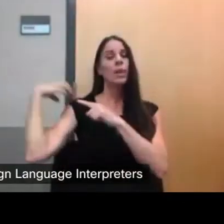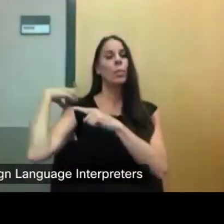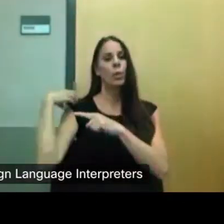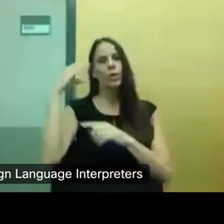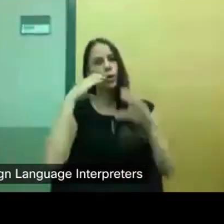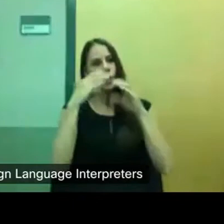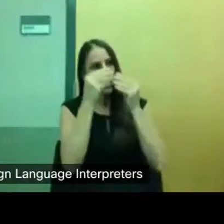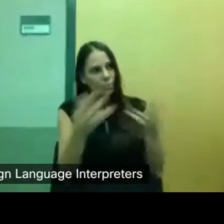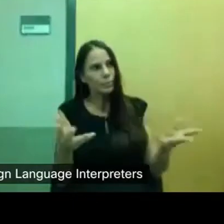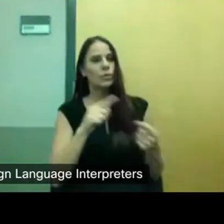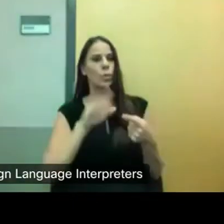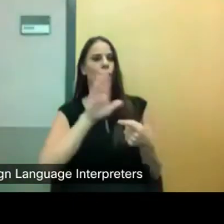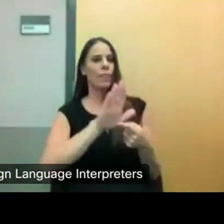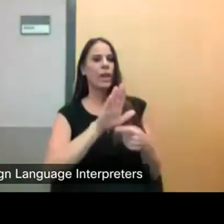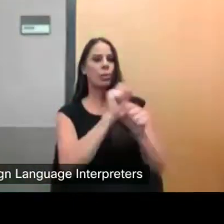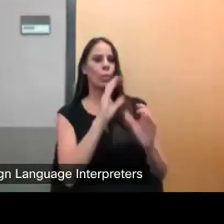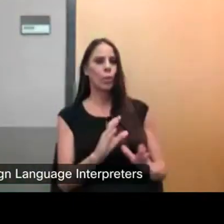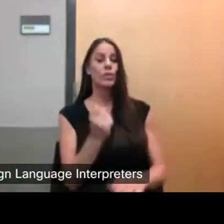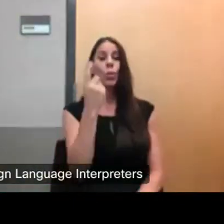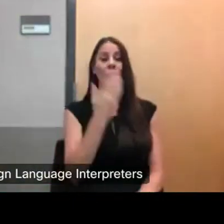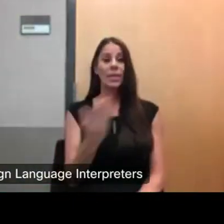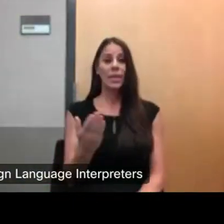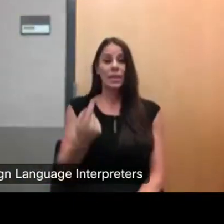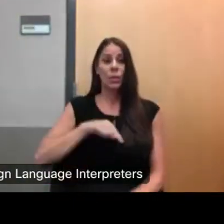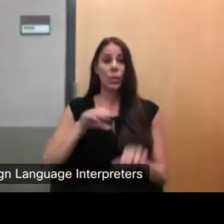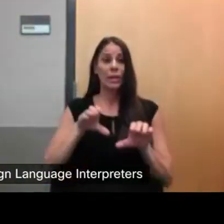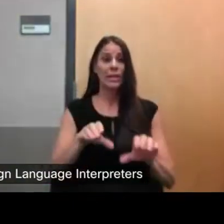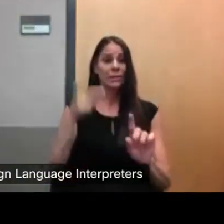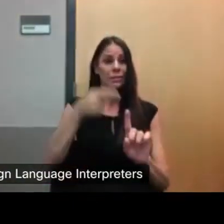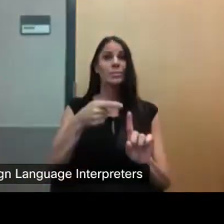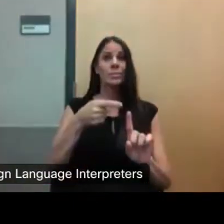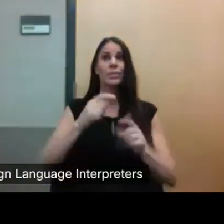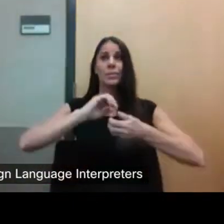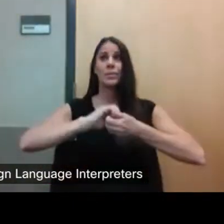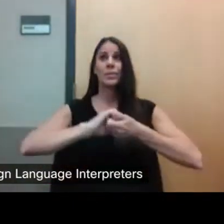And so 1 of the pieces that we did articulate, the partnership was actually take that leadership